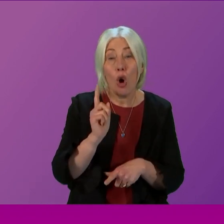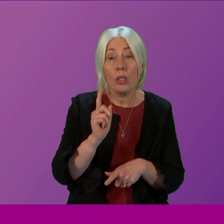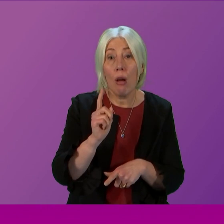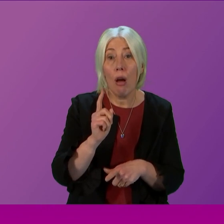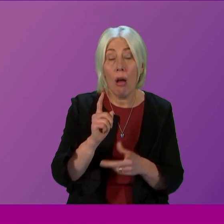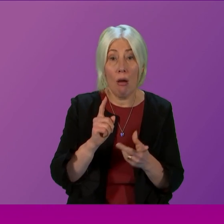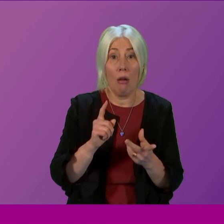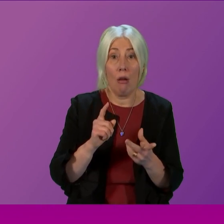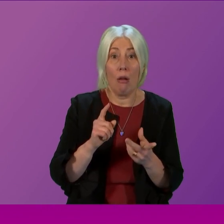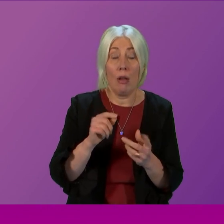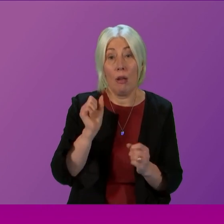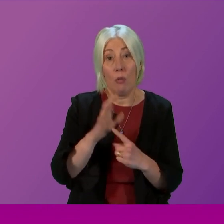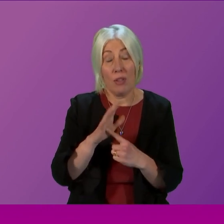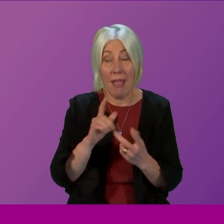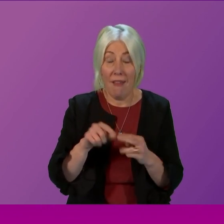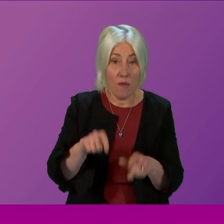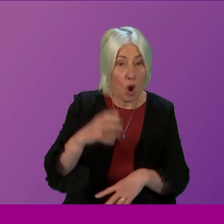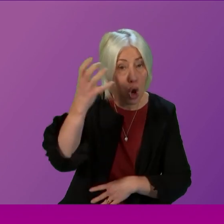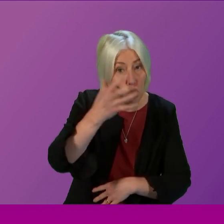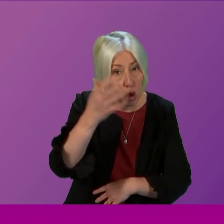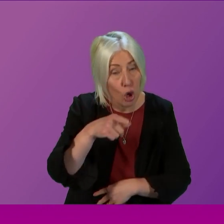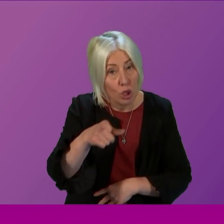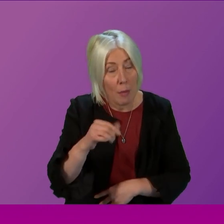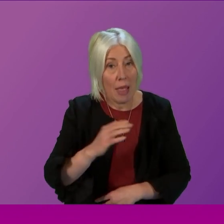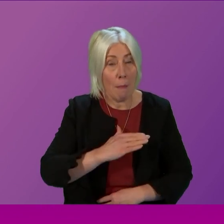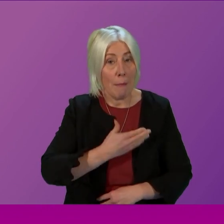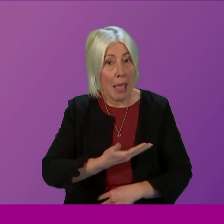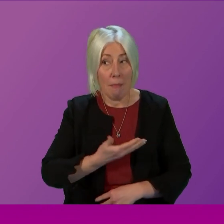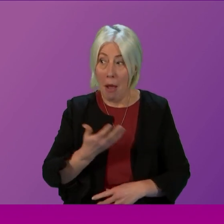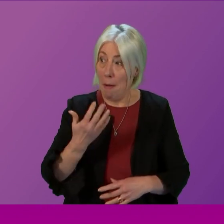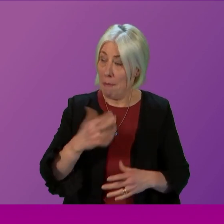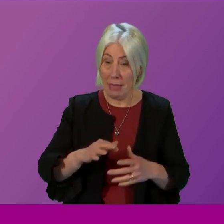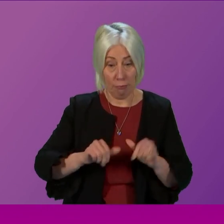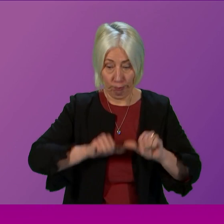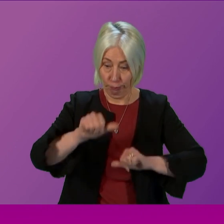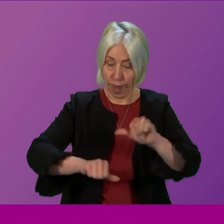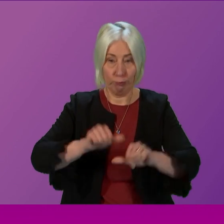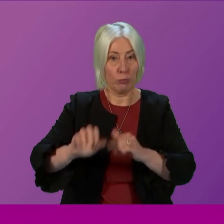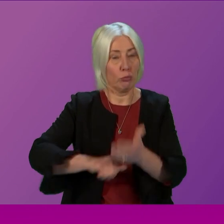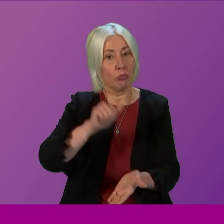member has concerns that proceedings have not taken place in a proper way.